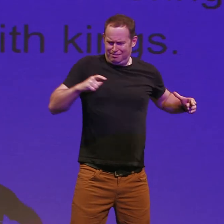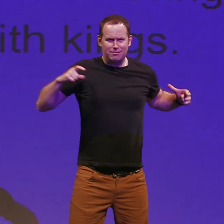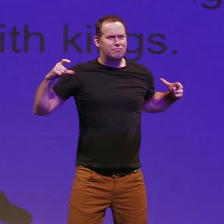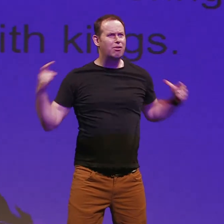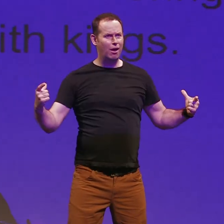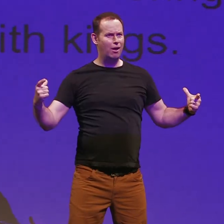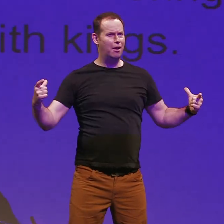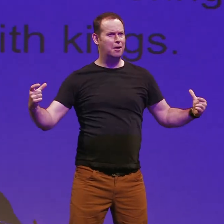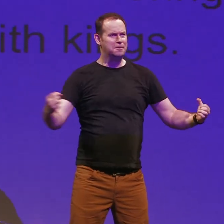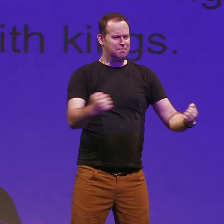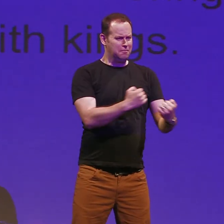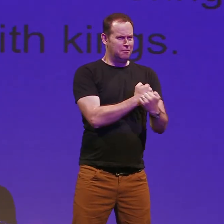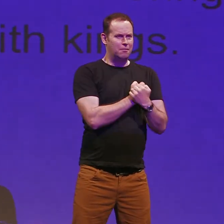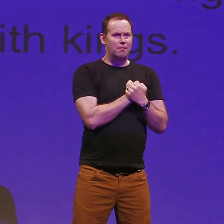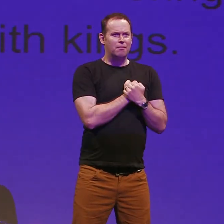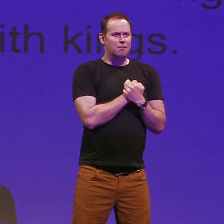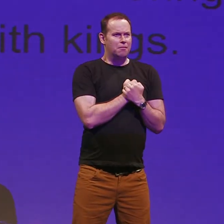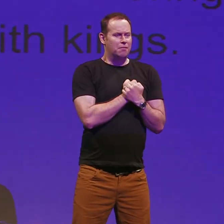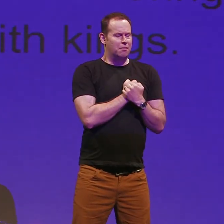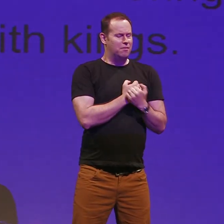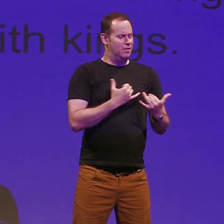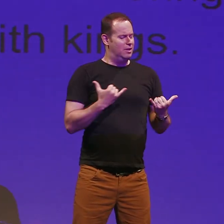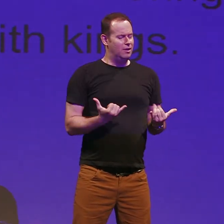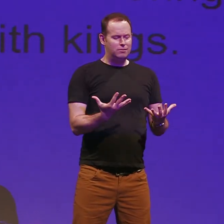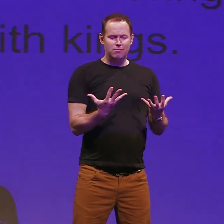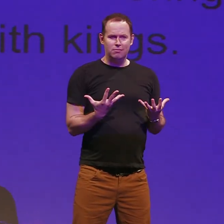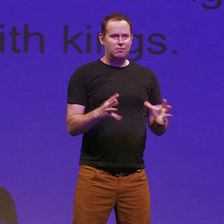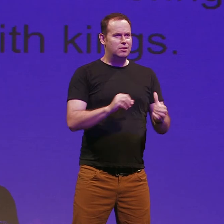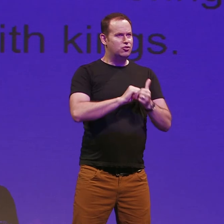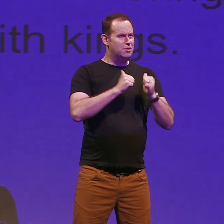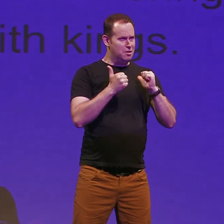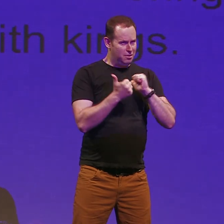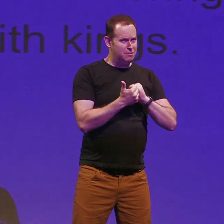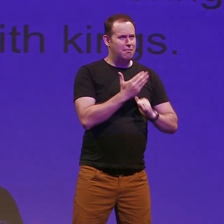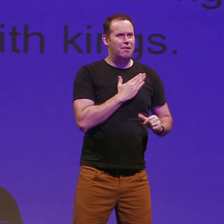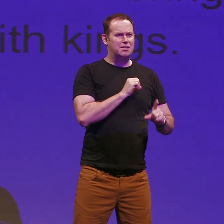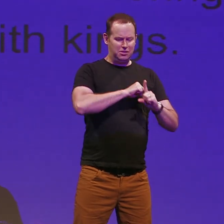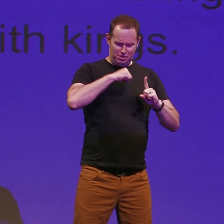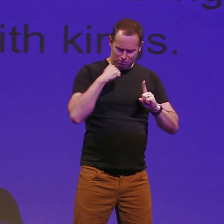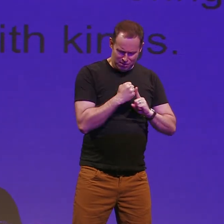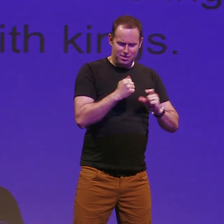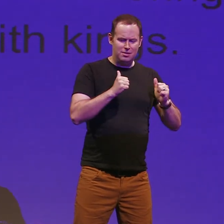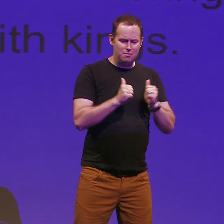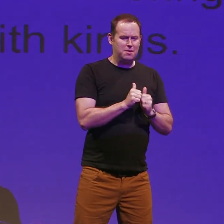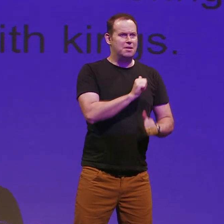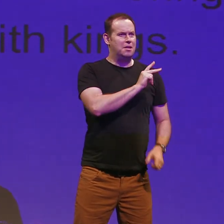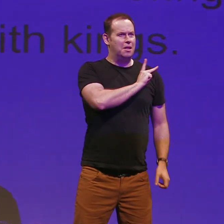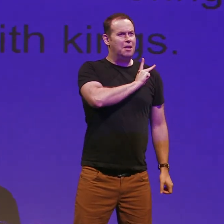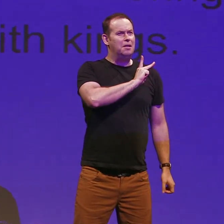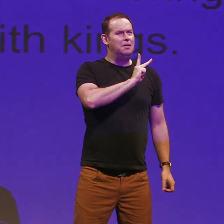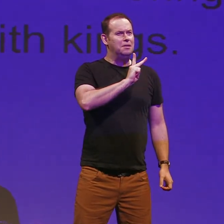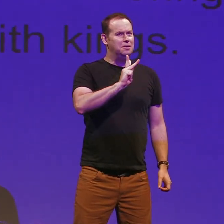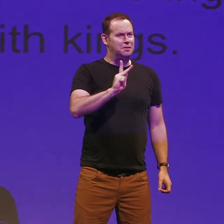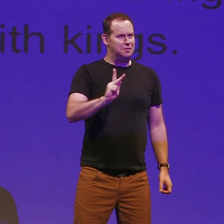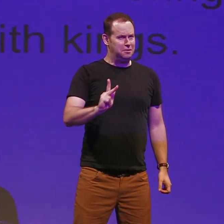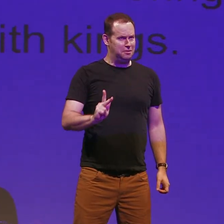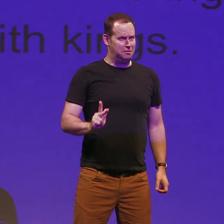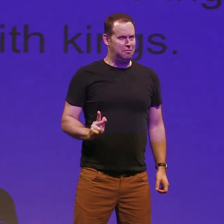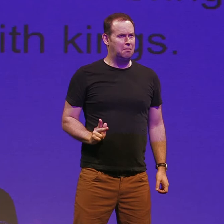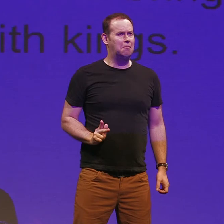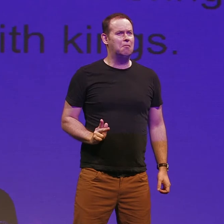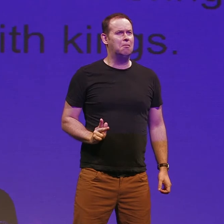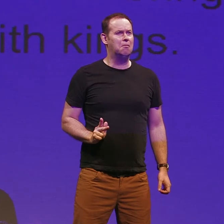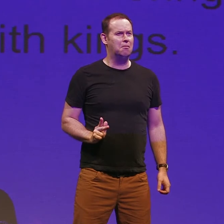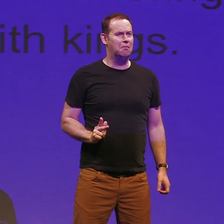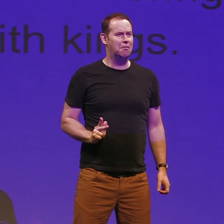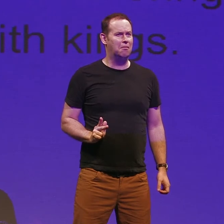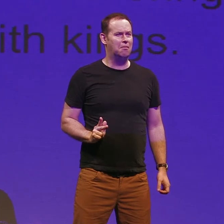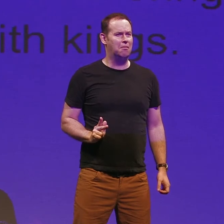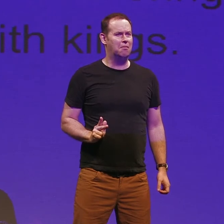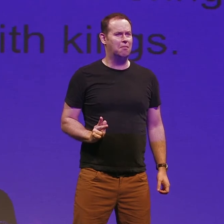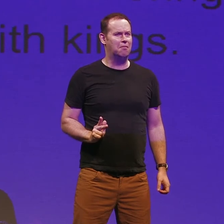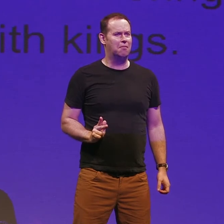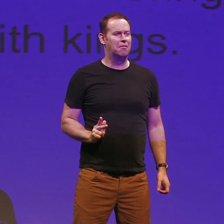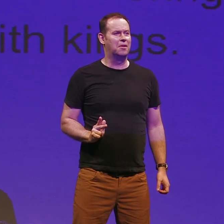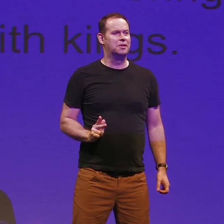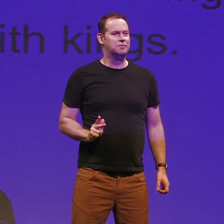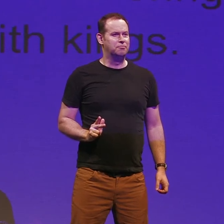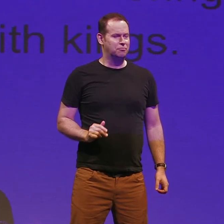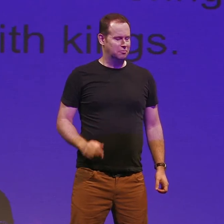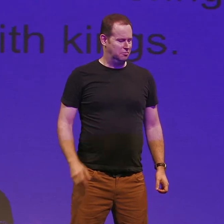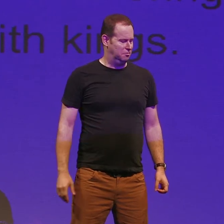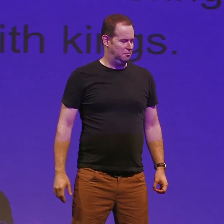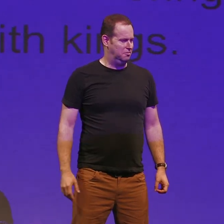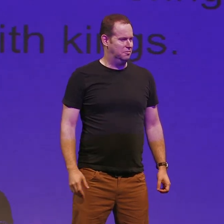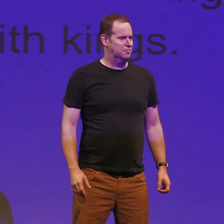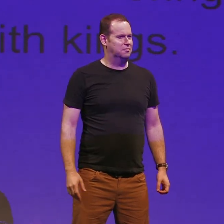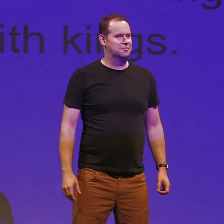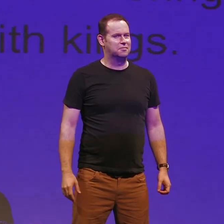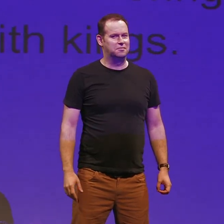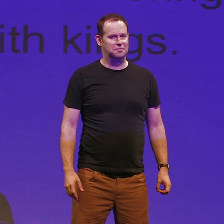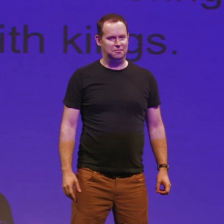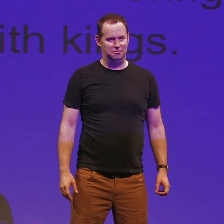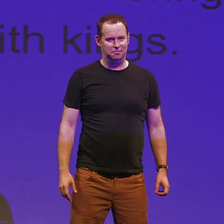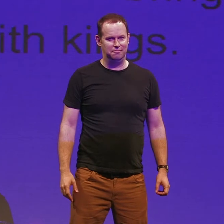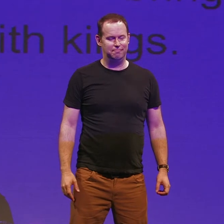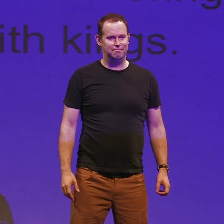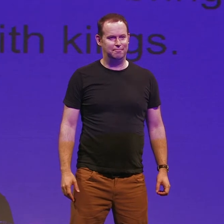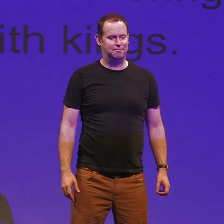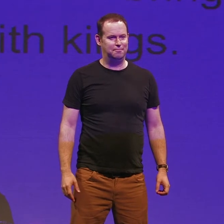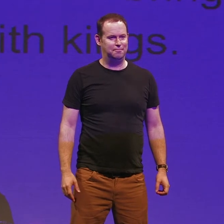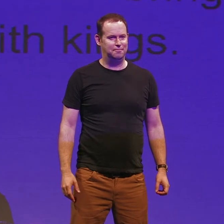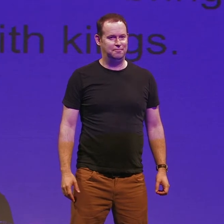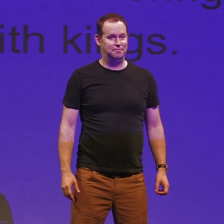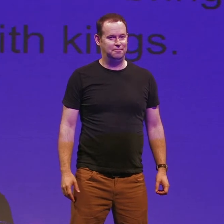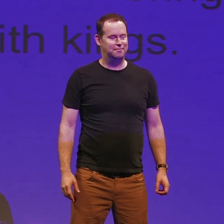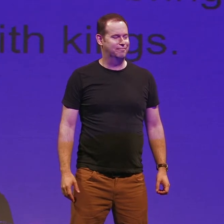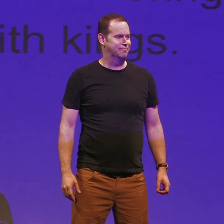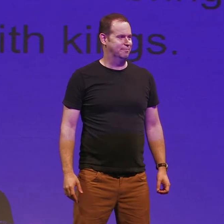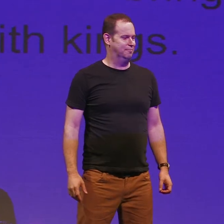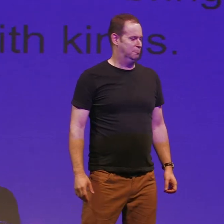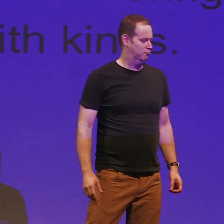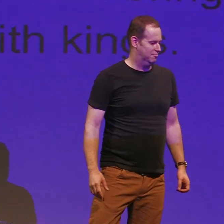that then I scorn to change my state with kings chris nods his eye brows